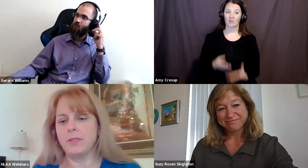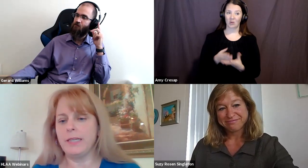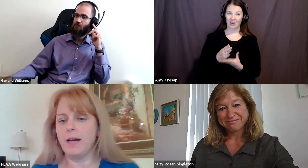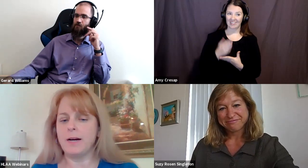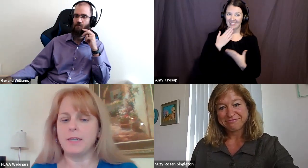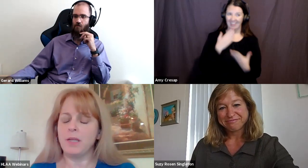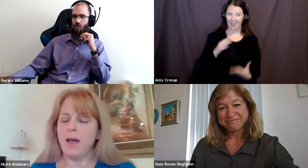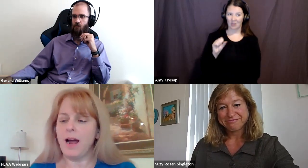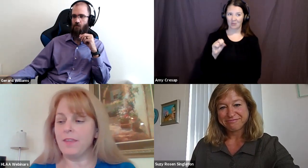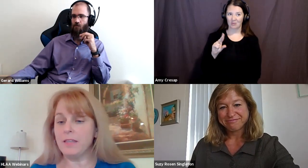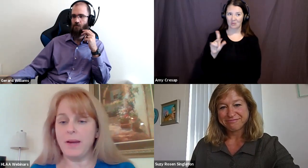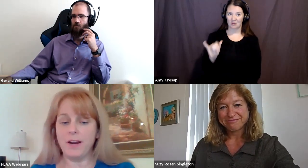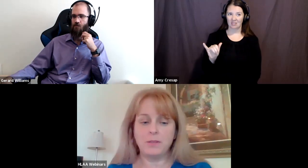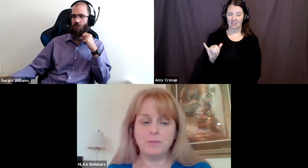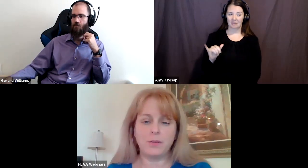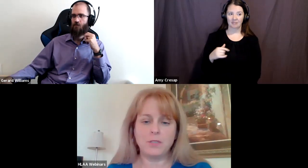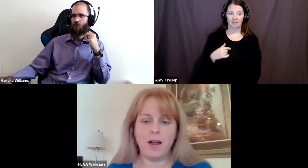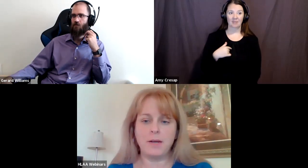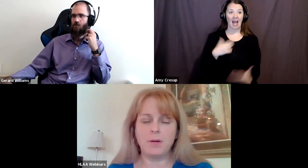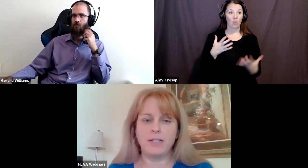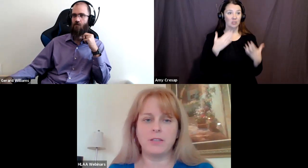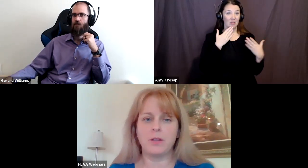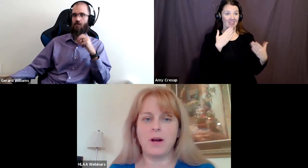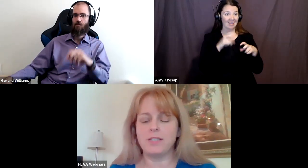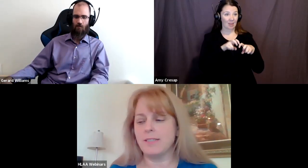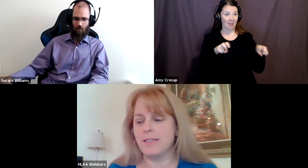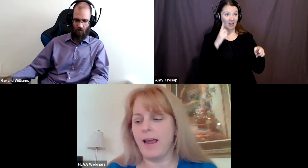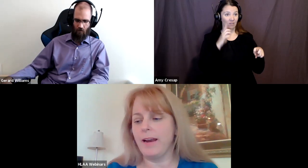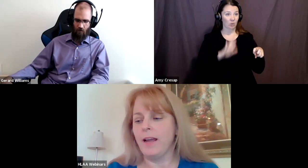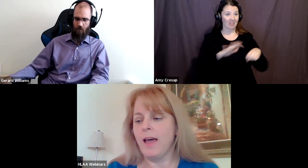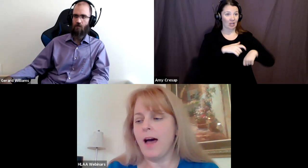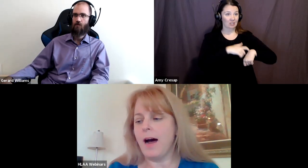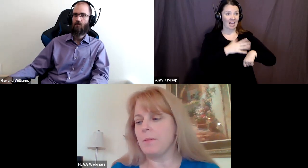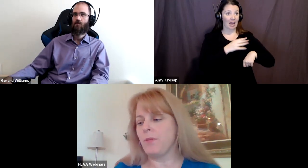I thank the panel for their time in answering the questions today.